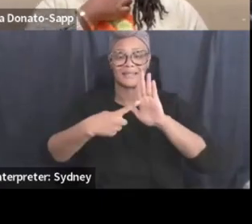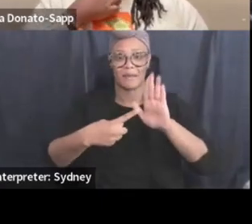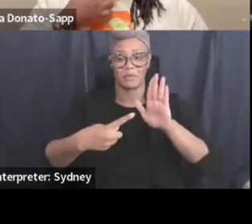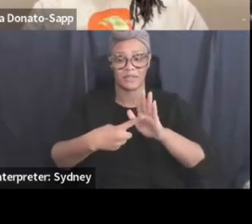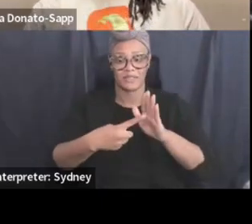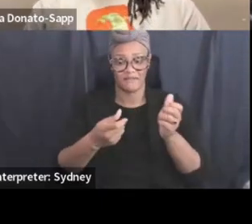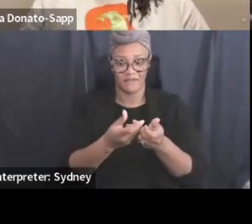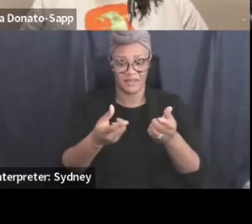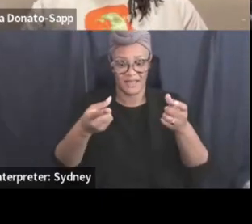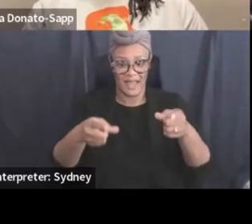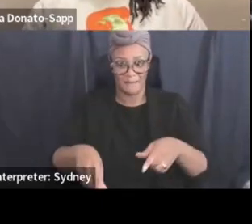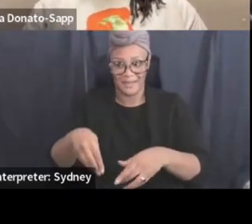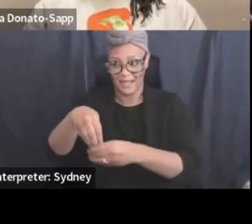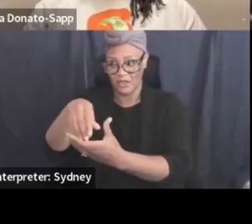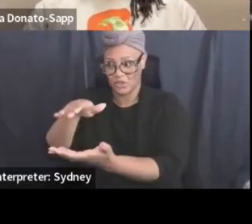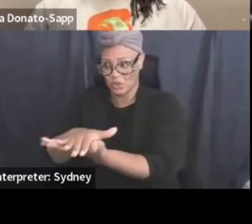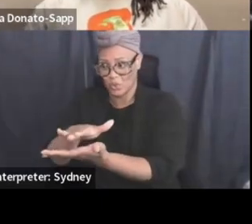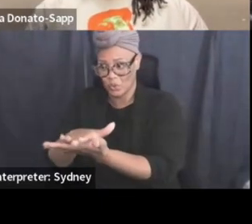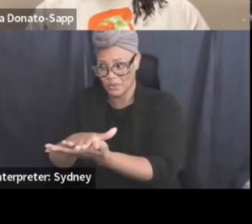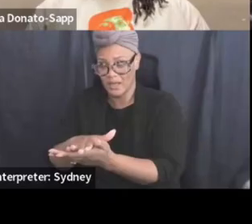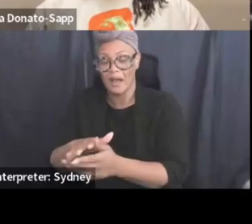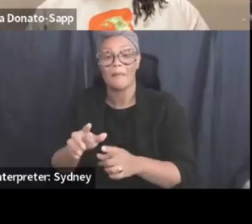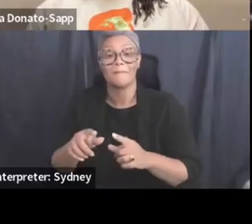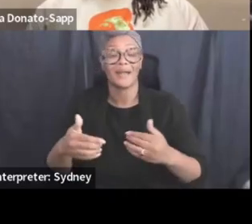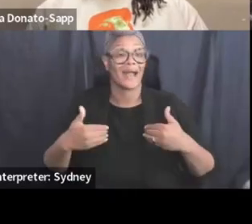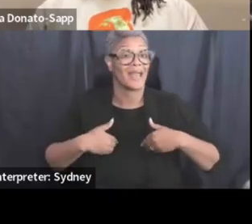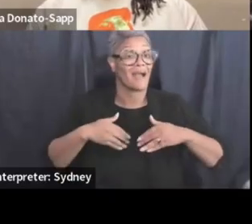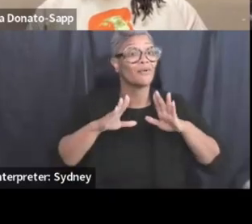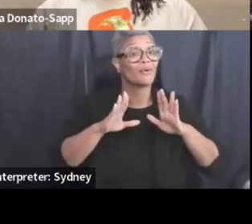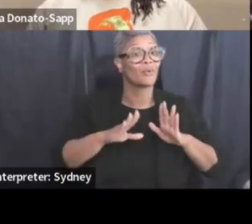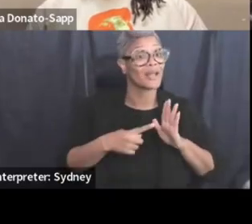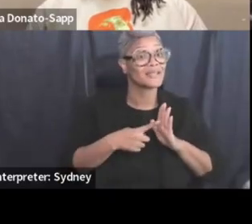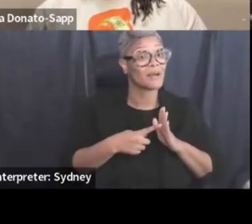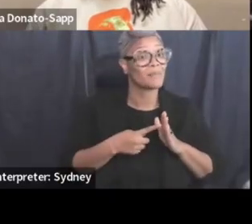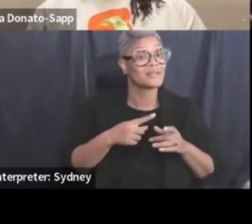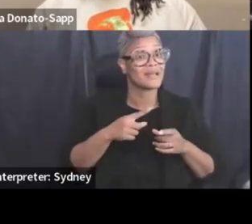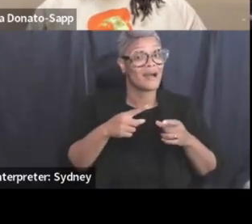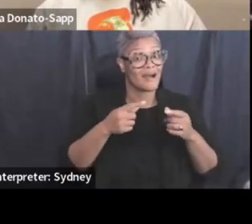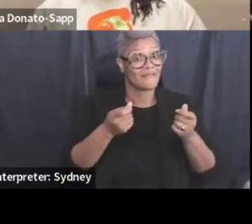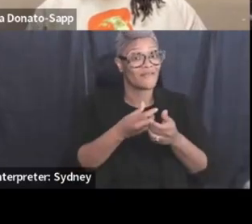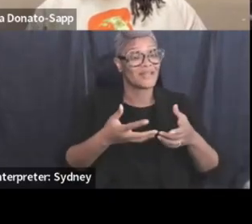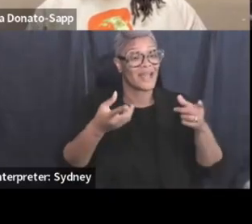excellent examples of how we've done it well in homes and in communities and when Helena was given